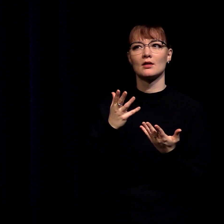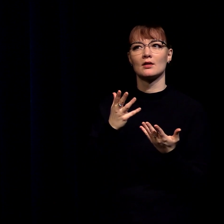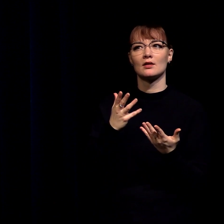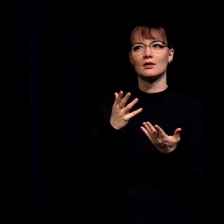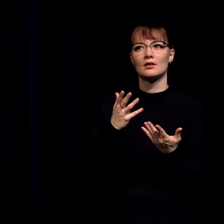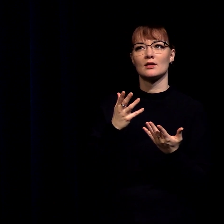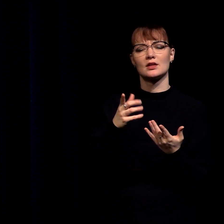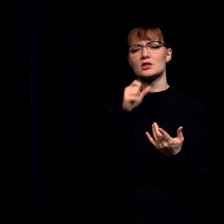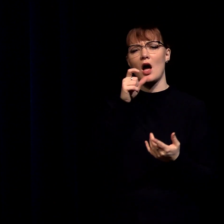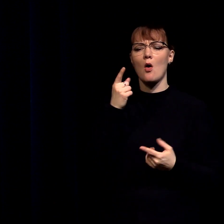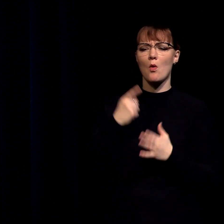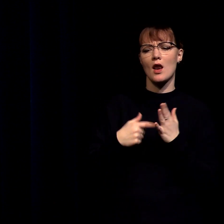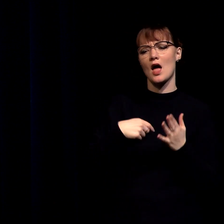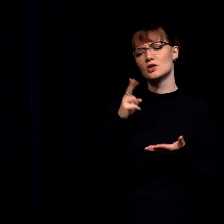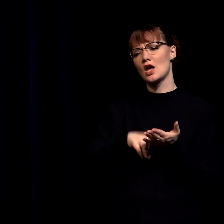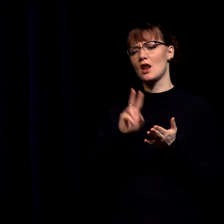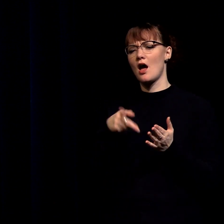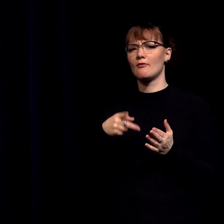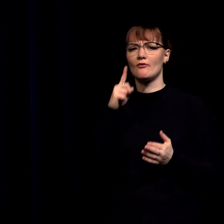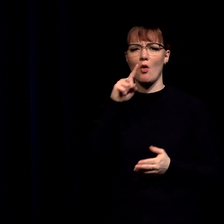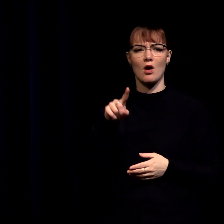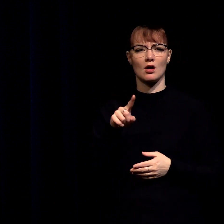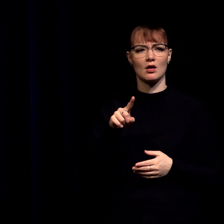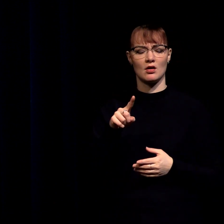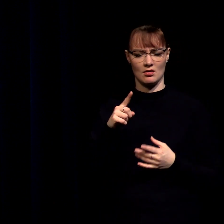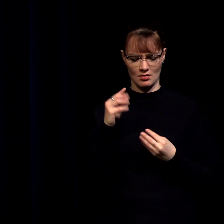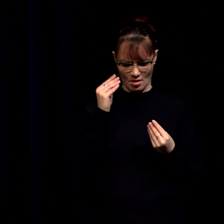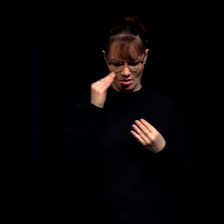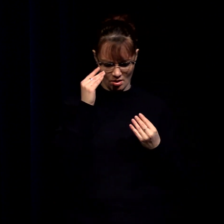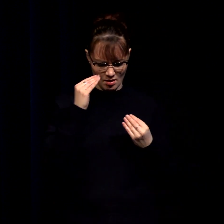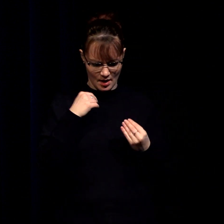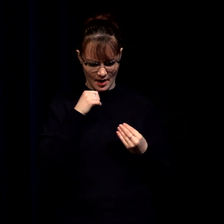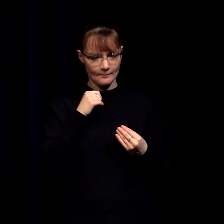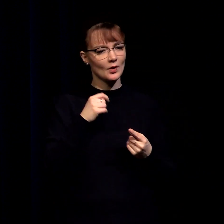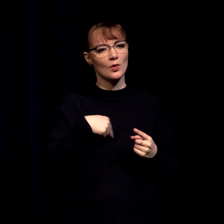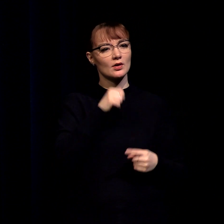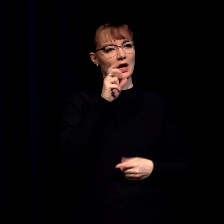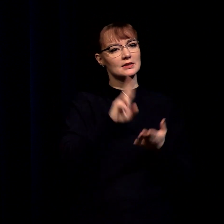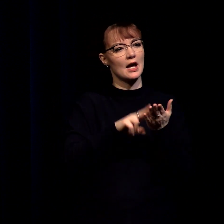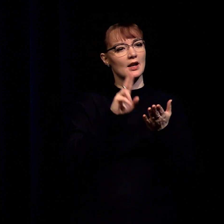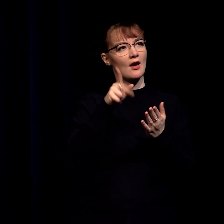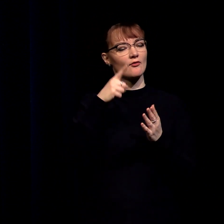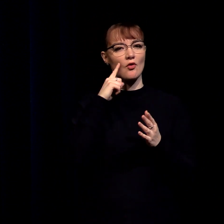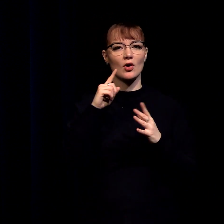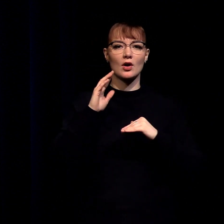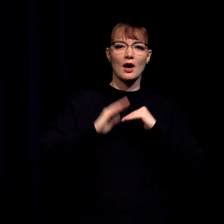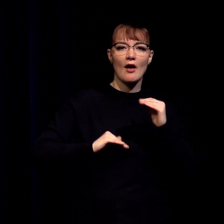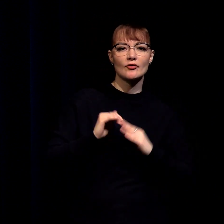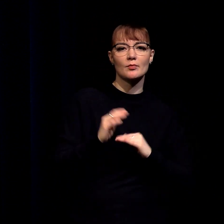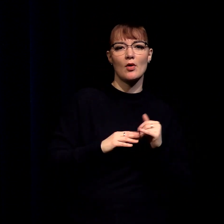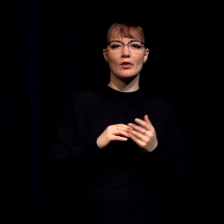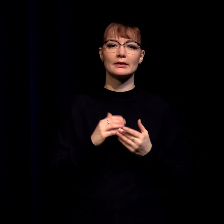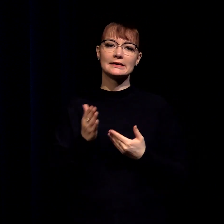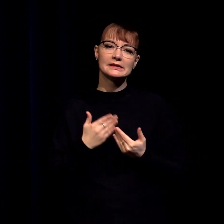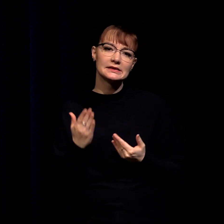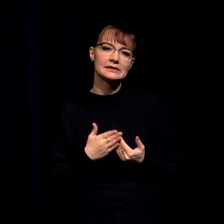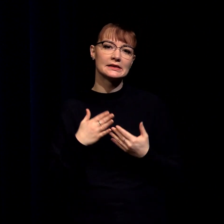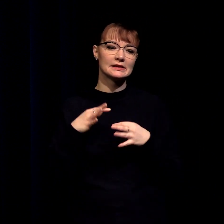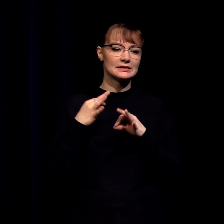up for comfort. We're not signing up for the cozy, we are signing up to be ambassadors used by God, each of us a unique